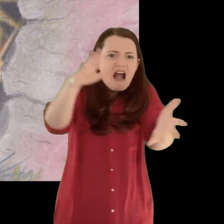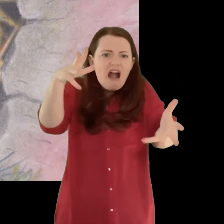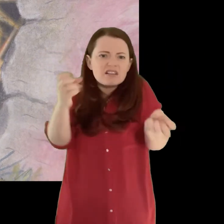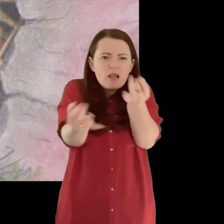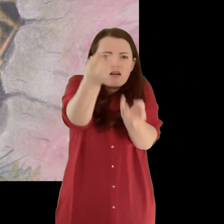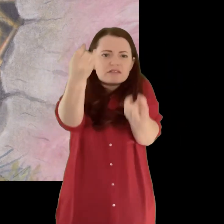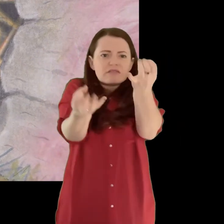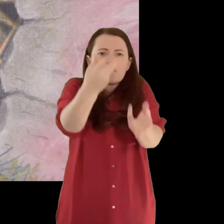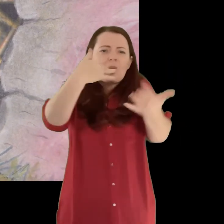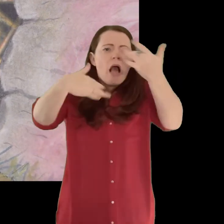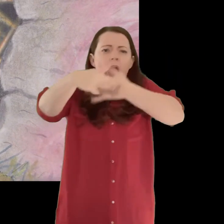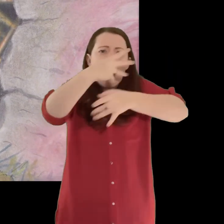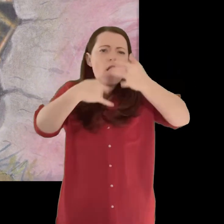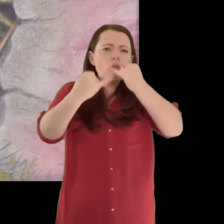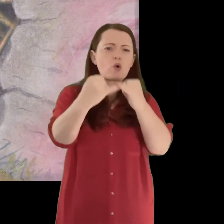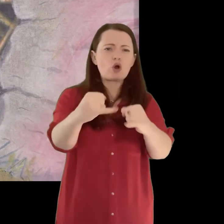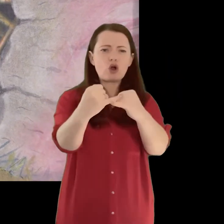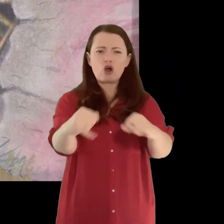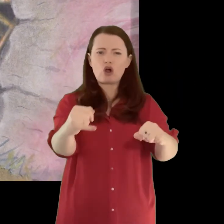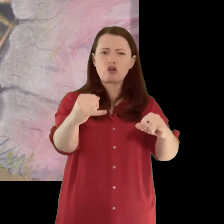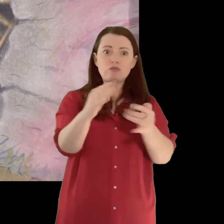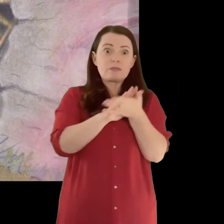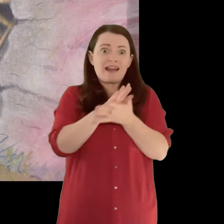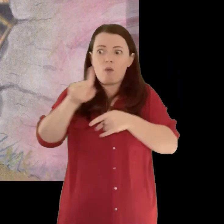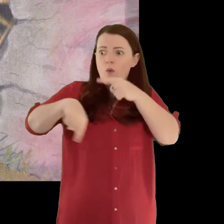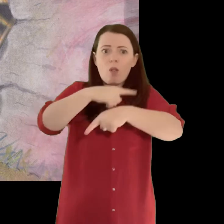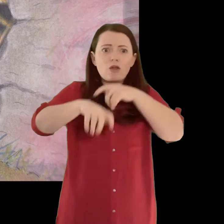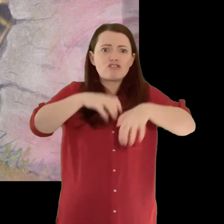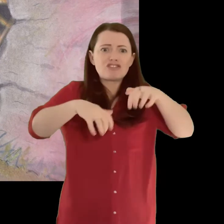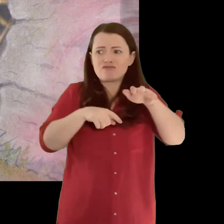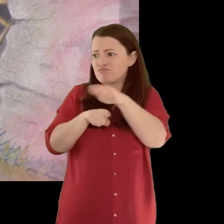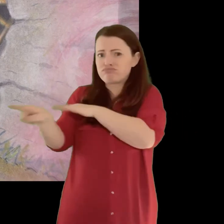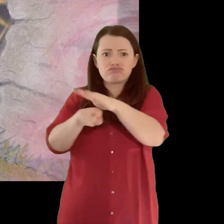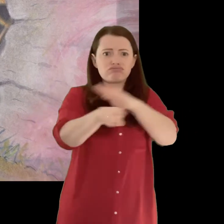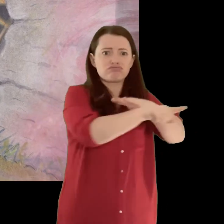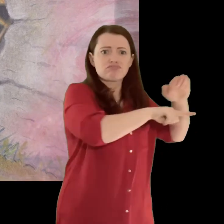and the splutters and pops and the smells multiplied To force all the creatures To run and take cover